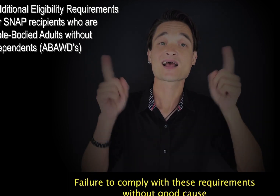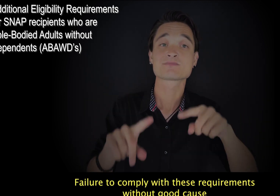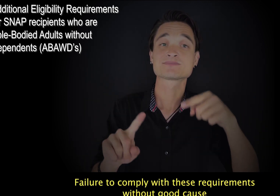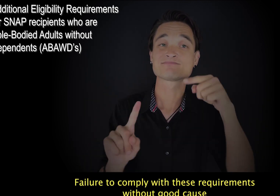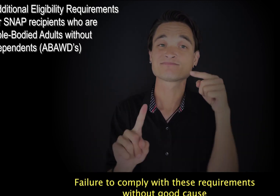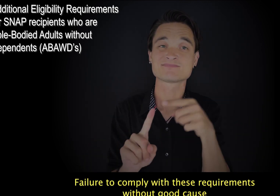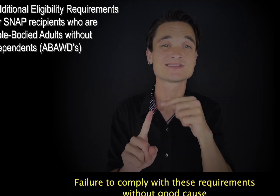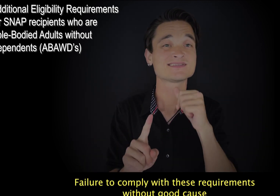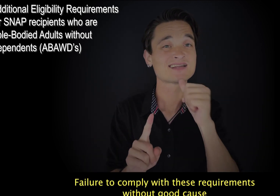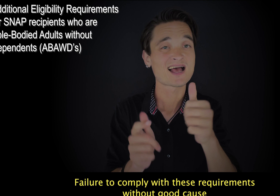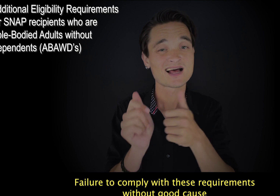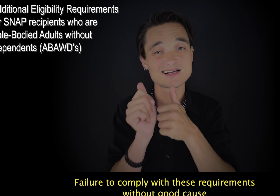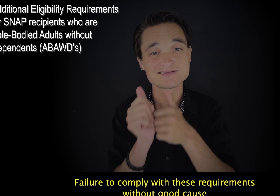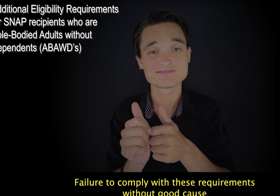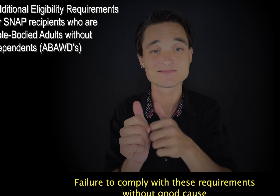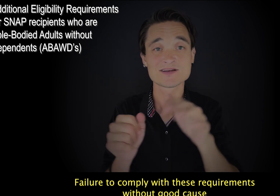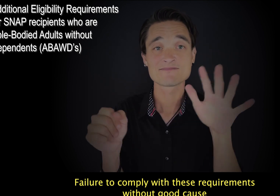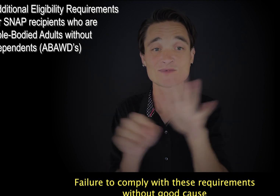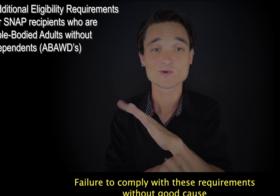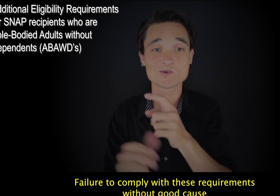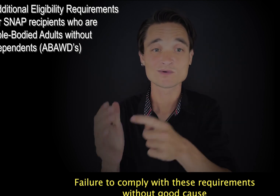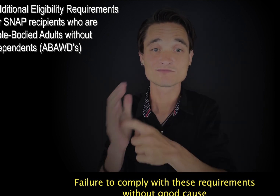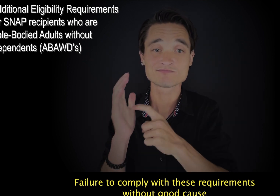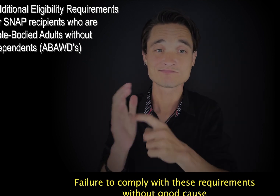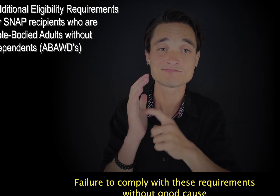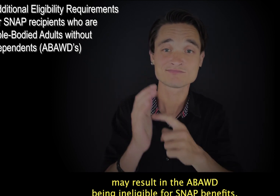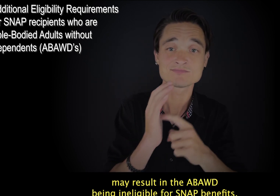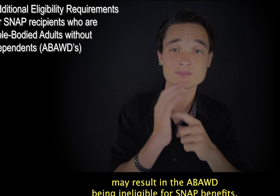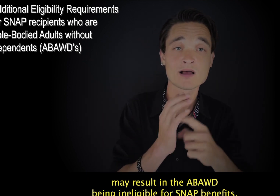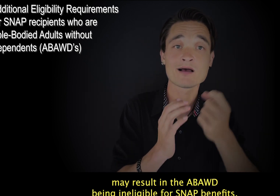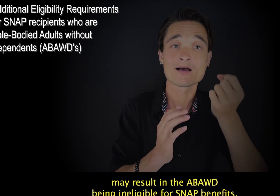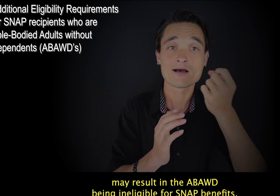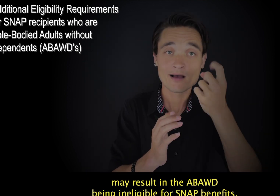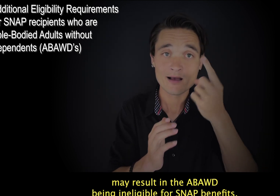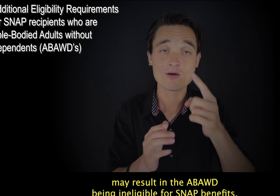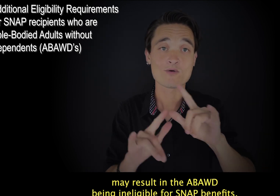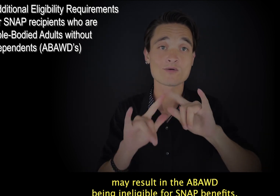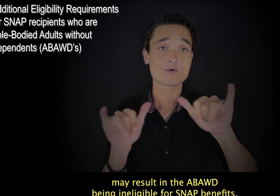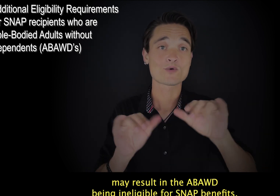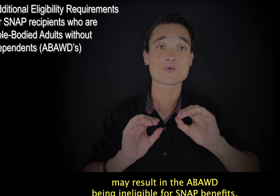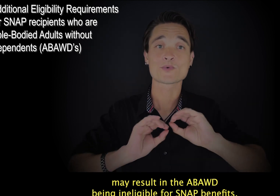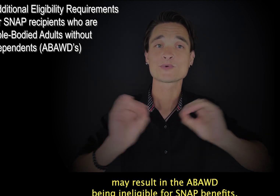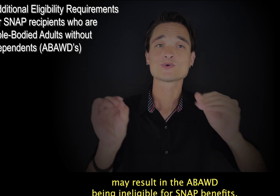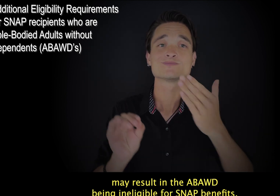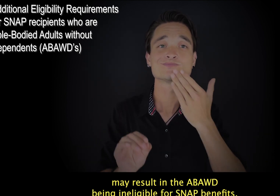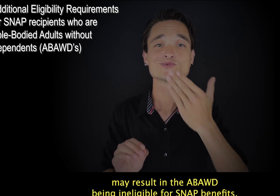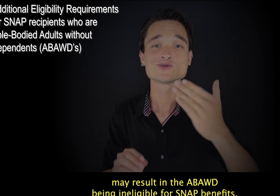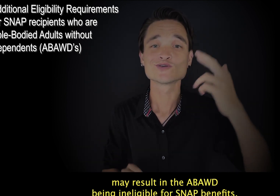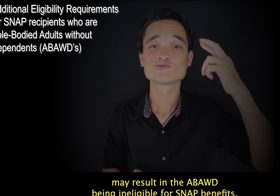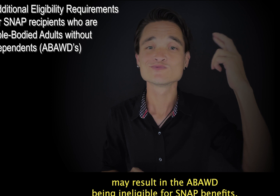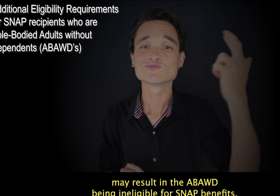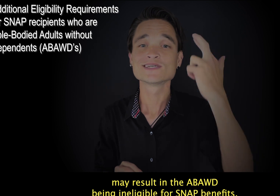Failure to comply with these requirements without good cause may result in the ABAWD being ineligible for SNAP benefits.